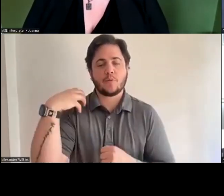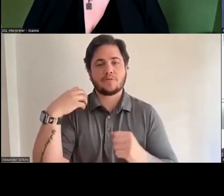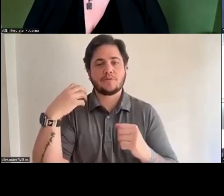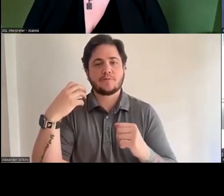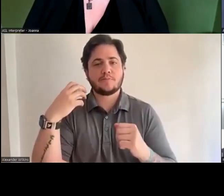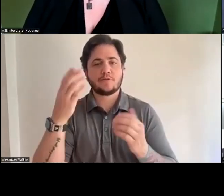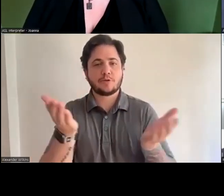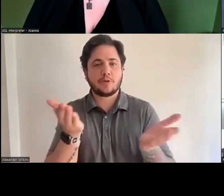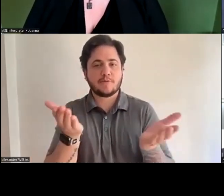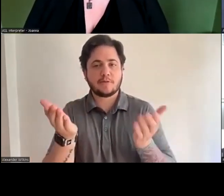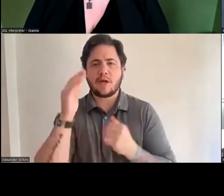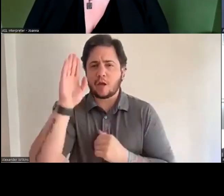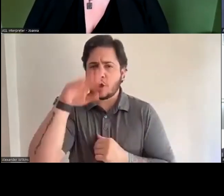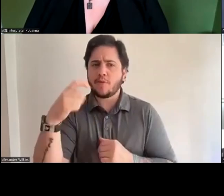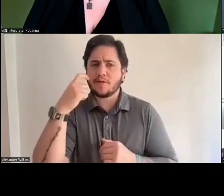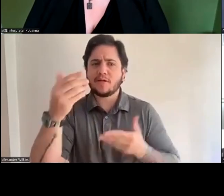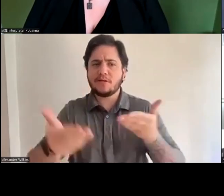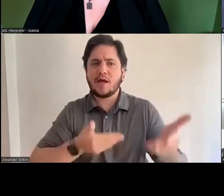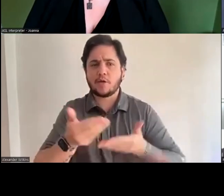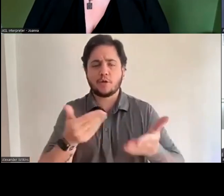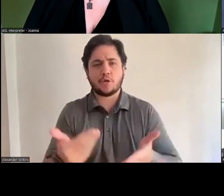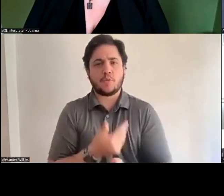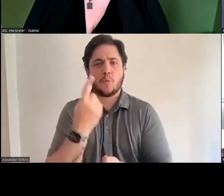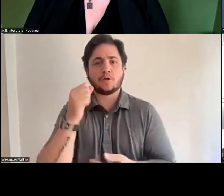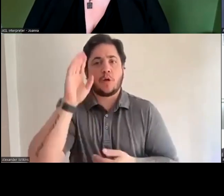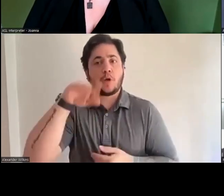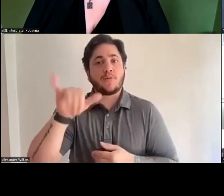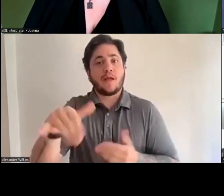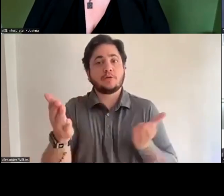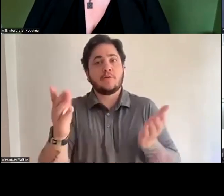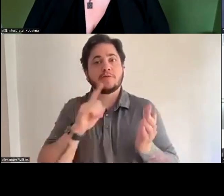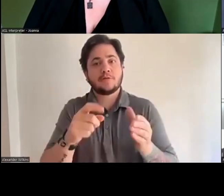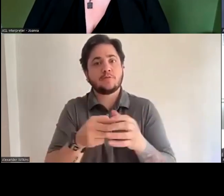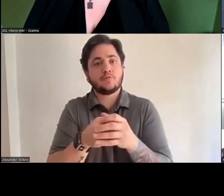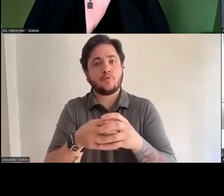states that has deaf recovery coach services, and I know that they've just hired in one.